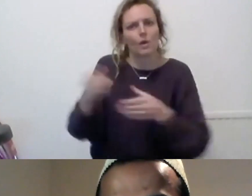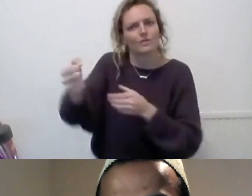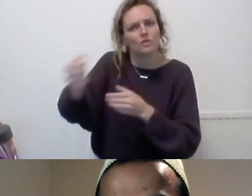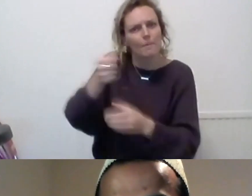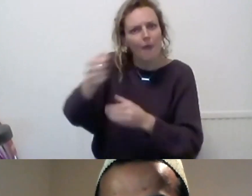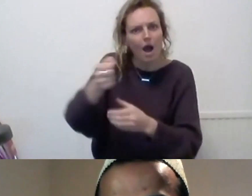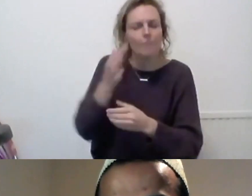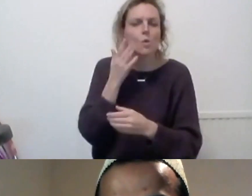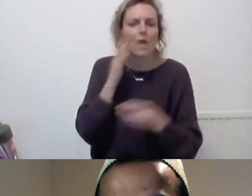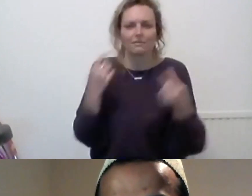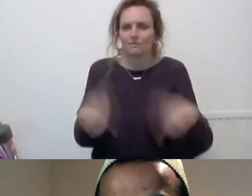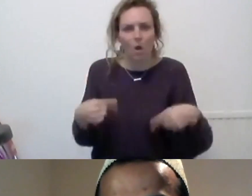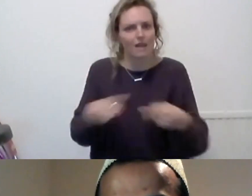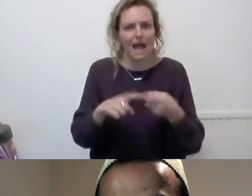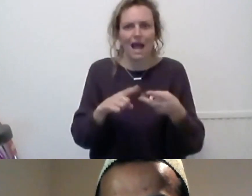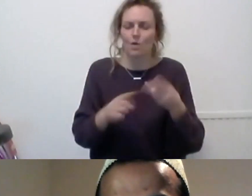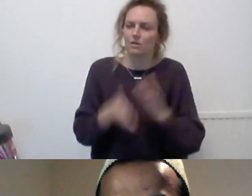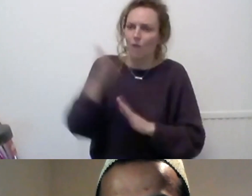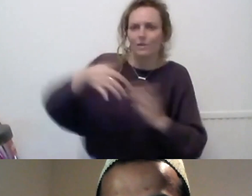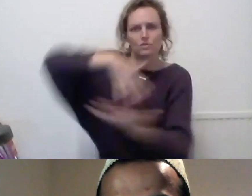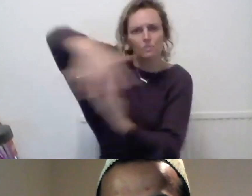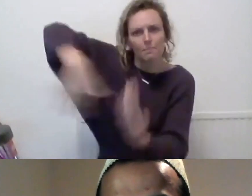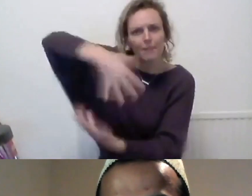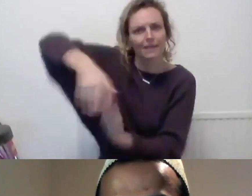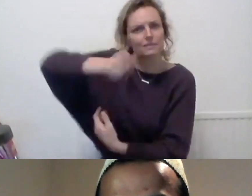you know, all of those things, unfortunately, can pass the virus on. And if we, you know,